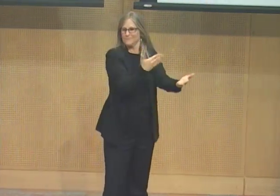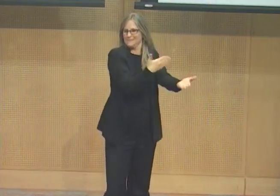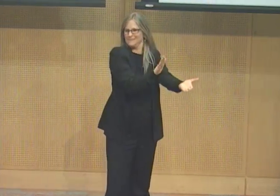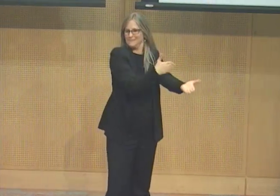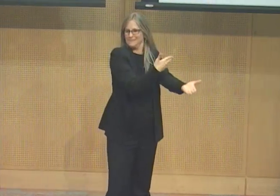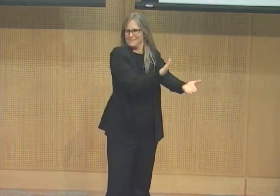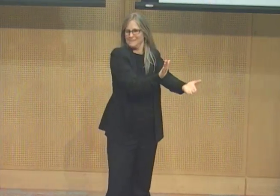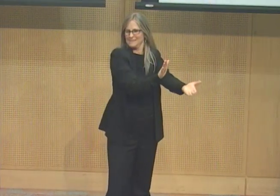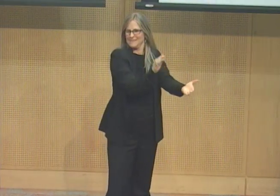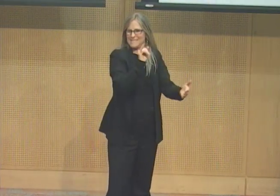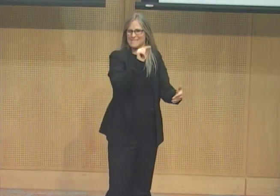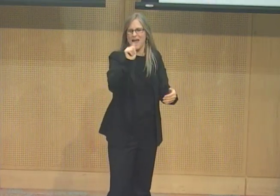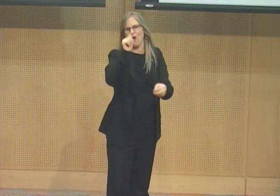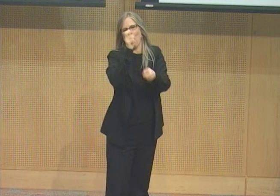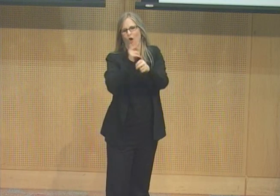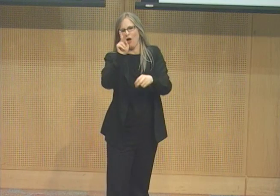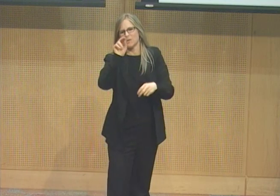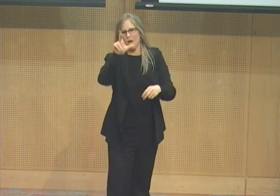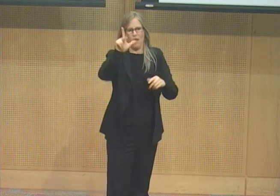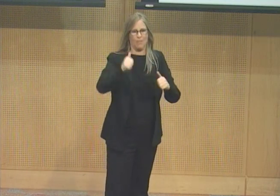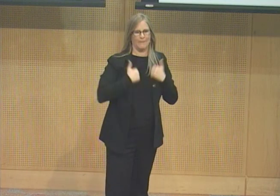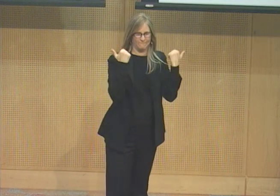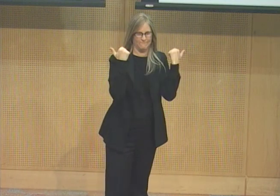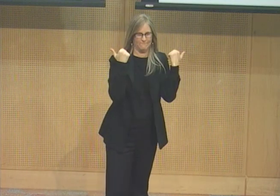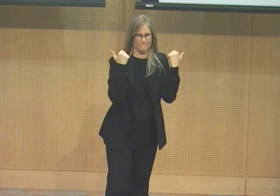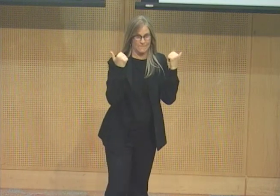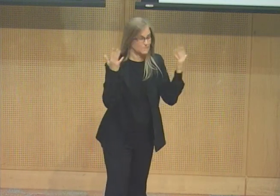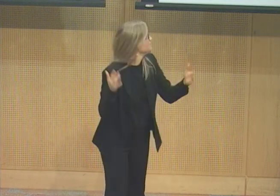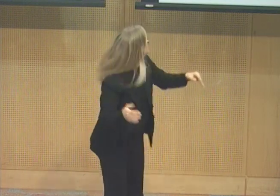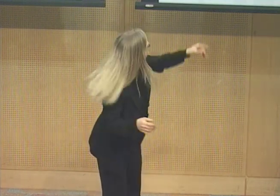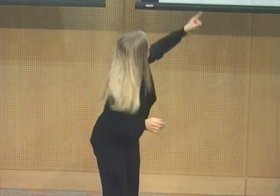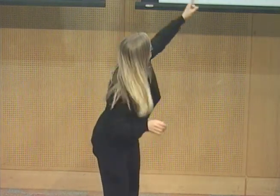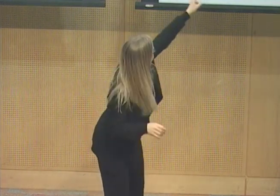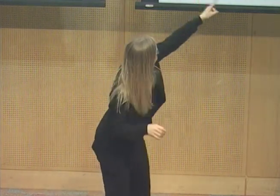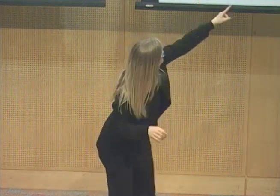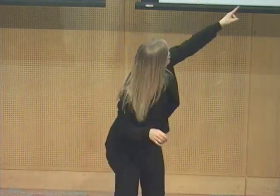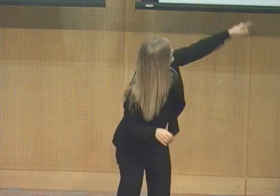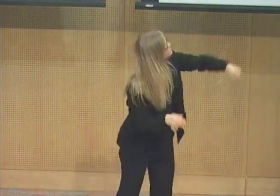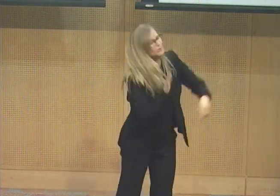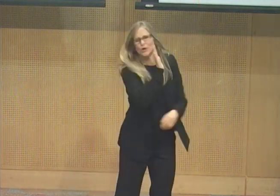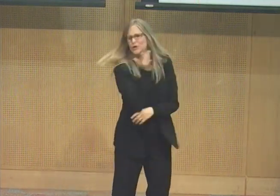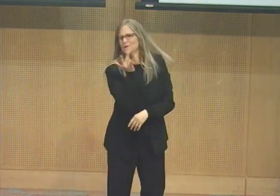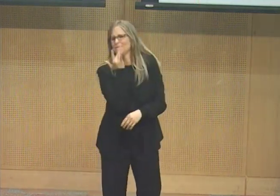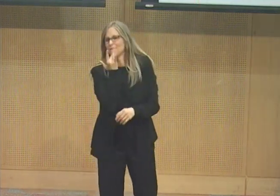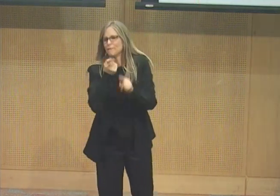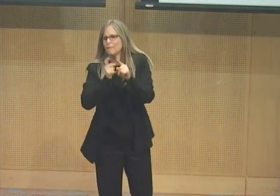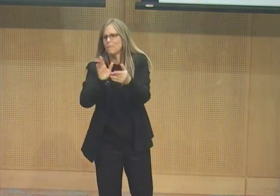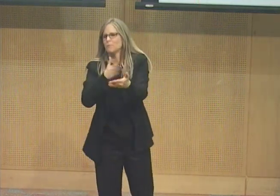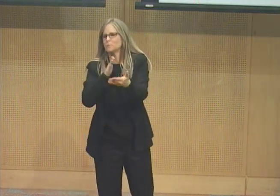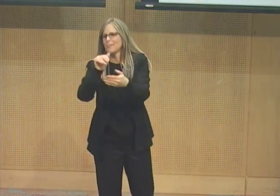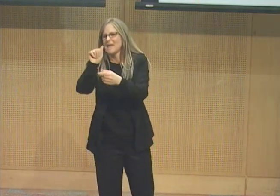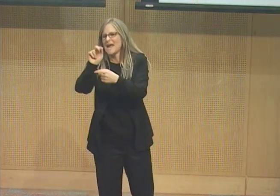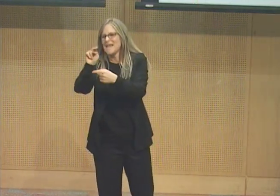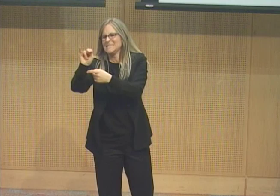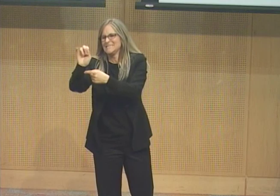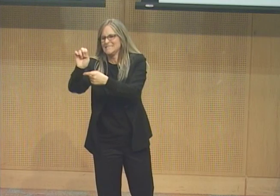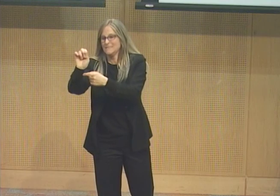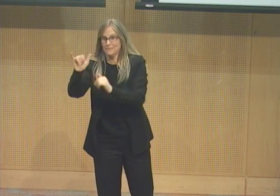She loves to sing "It's a Hard Knock Life" from her favorite musical "Annie." Some of her favorite--